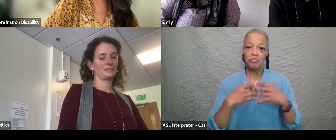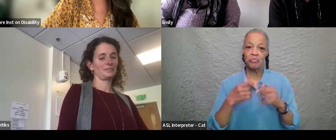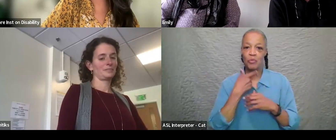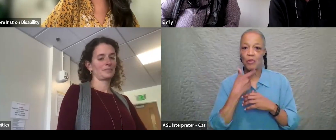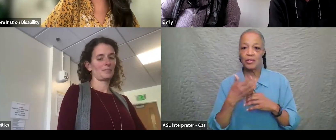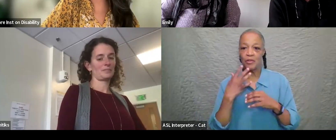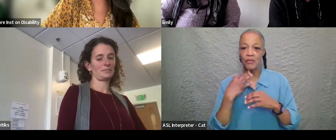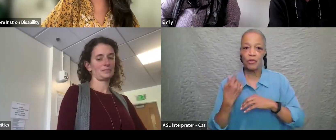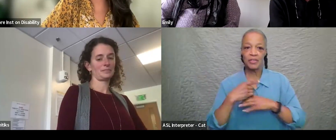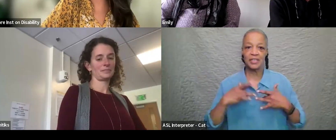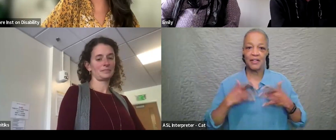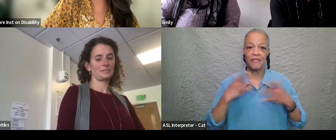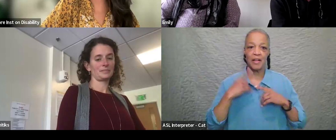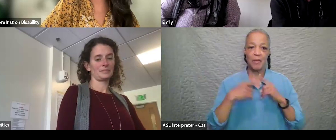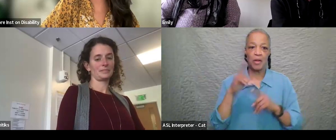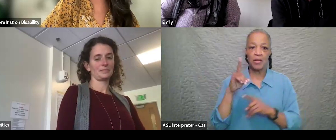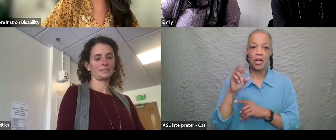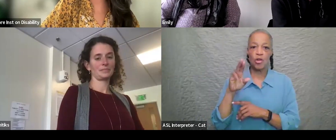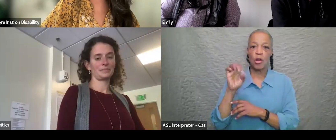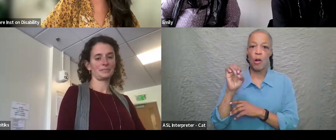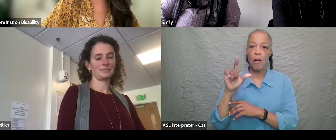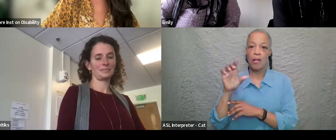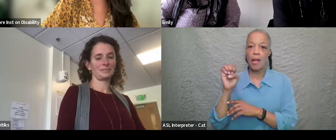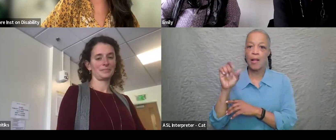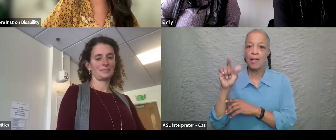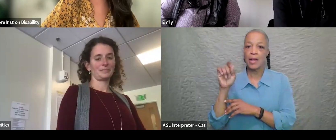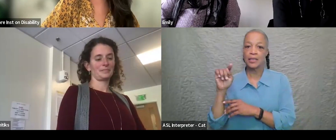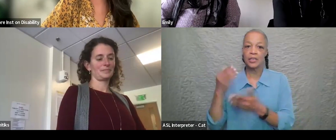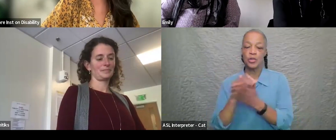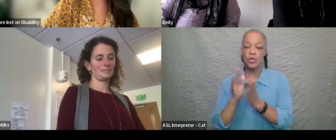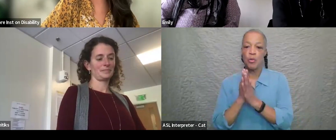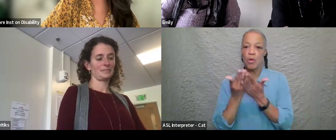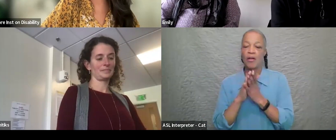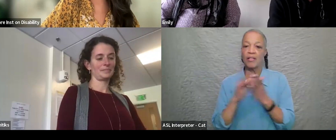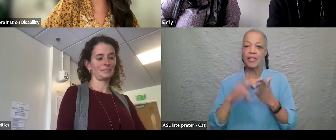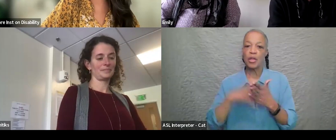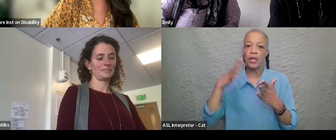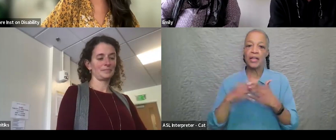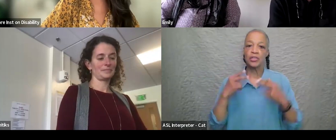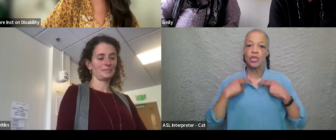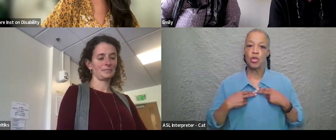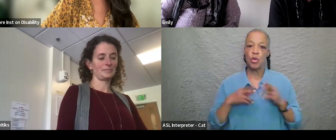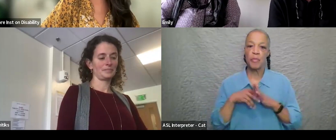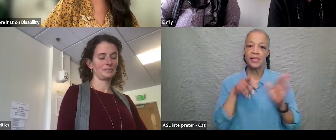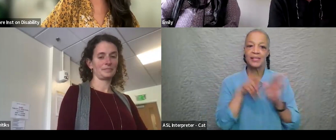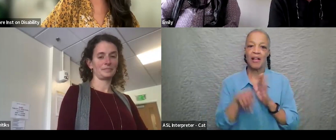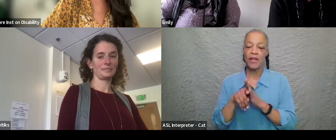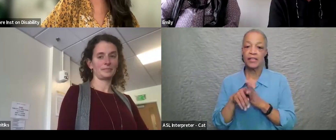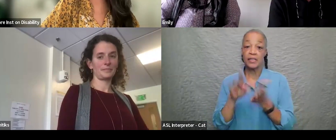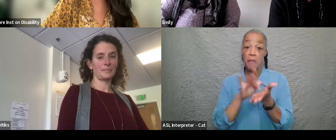about Dr. Carl Elliott's new book, The Occasional Human Sacrifice, Medical Experimentation and the Price of Saying No.